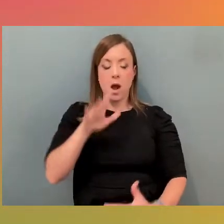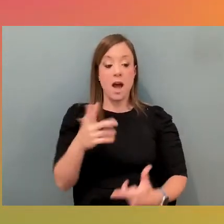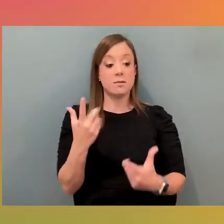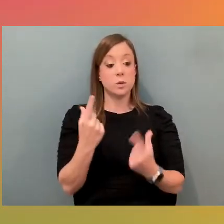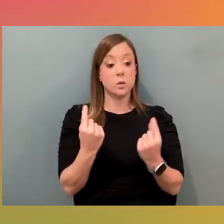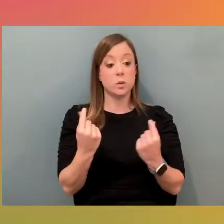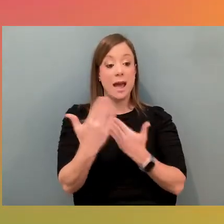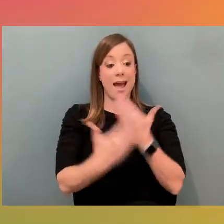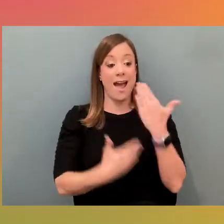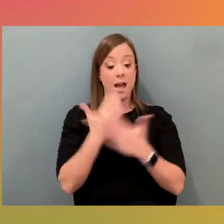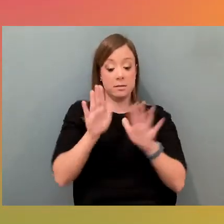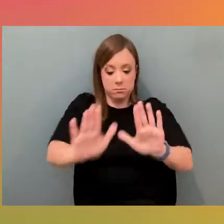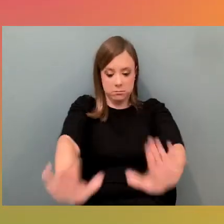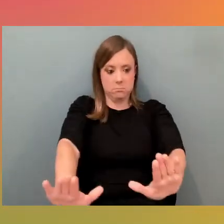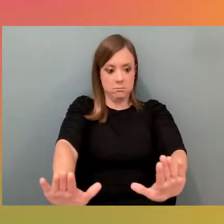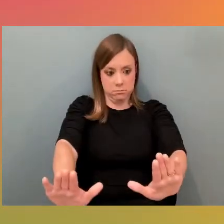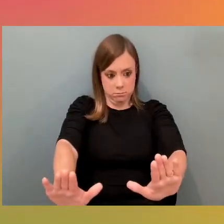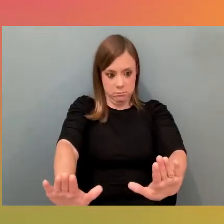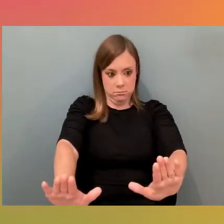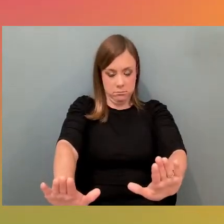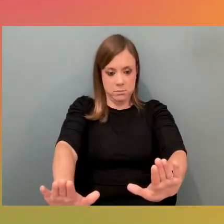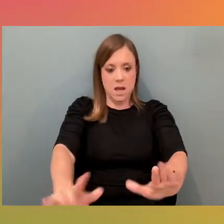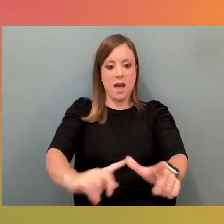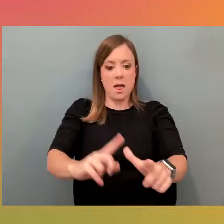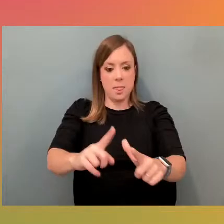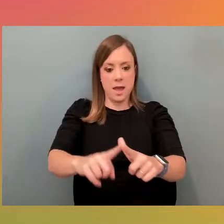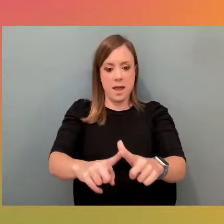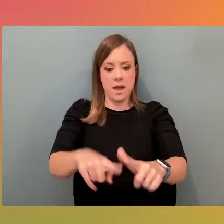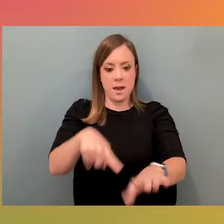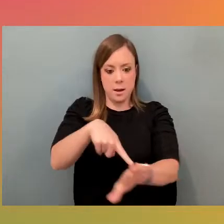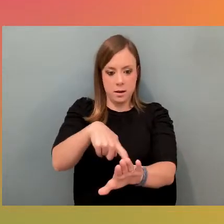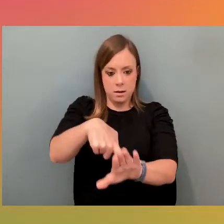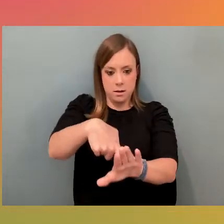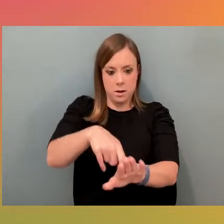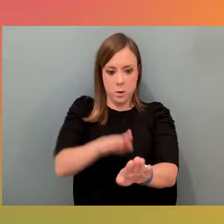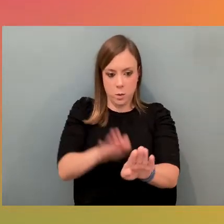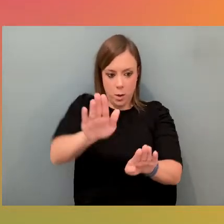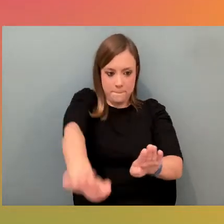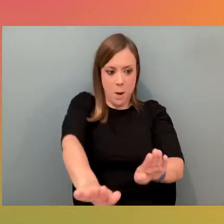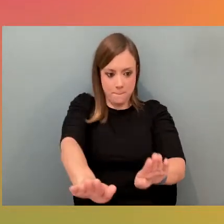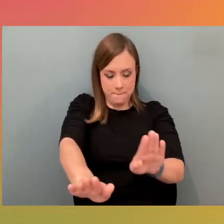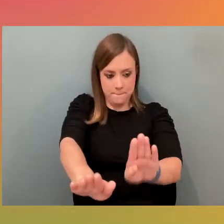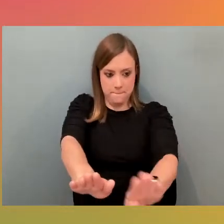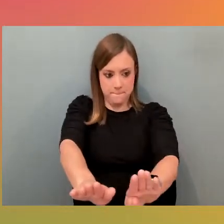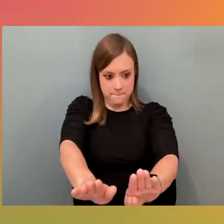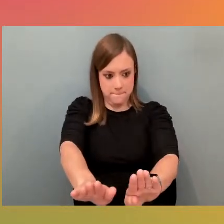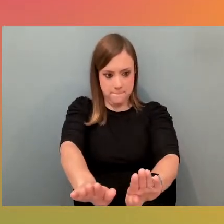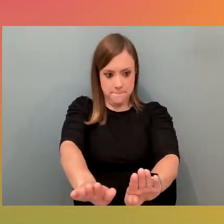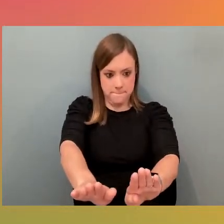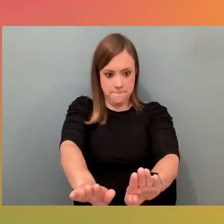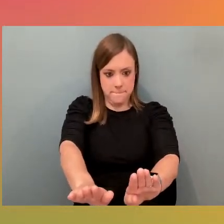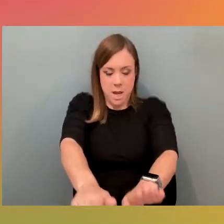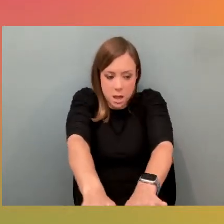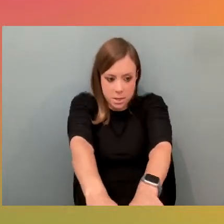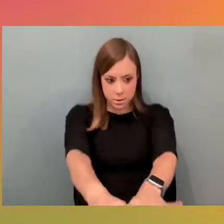FOR THREE, AND TWO, AND ONE. TACK YOUR HANDS DOWN TO THE FRONT OF THE MAT. TUCK YOUR LEFT TOES.